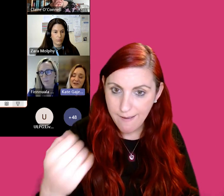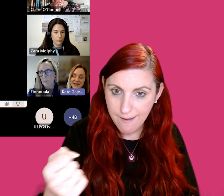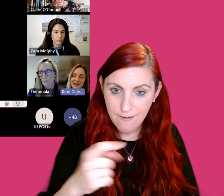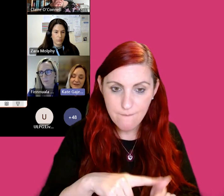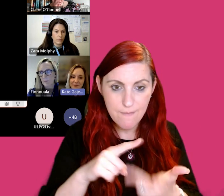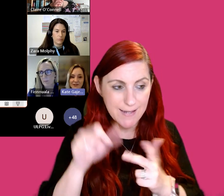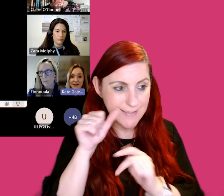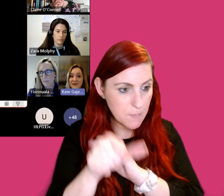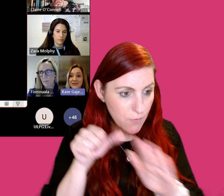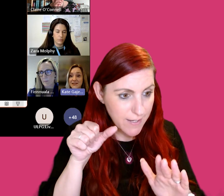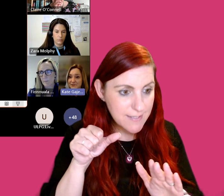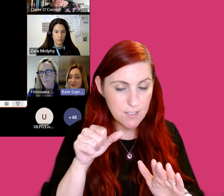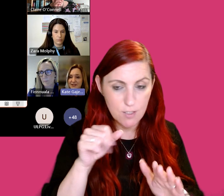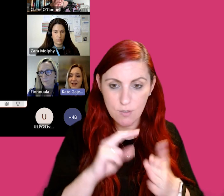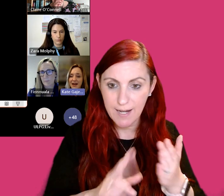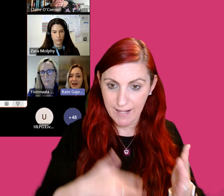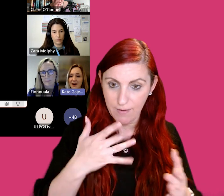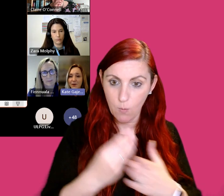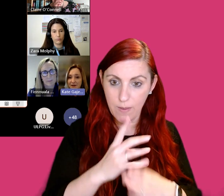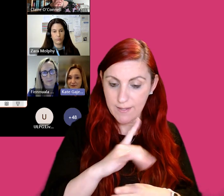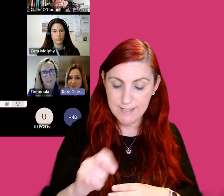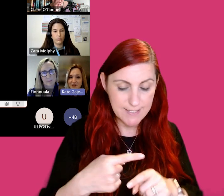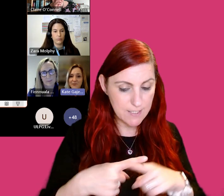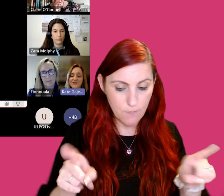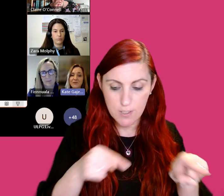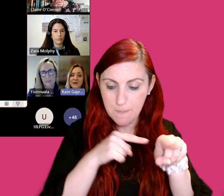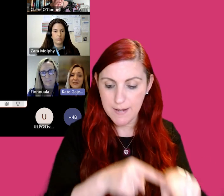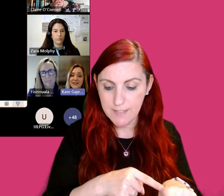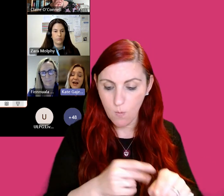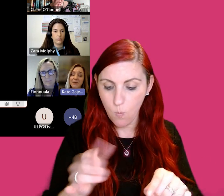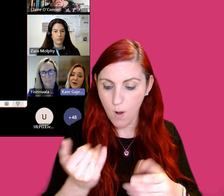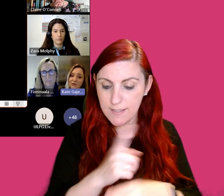experiencing living with diabetes is different uh when you have different type of Diabetes but